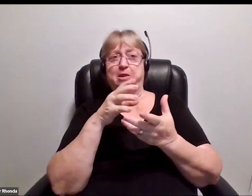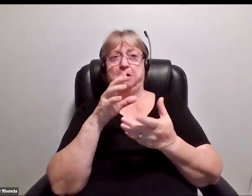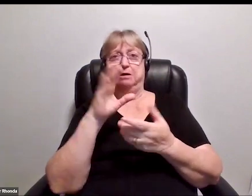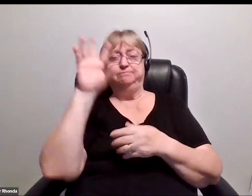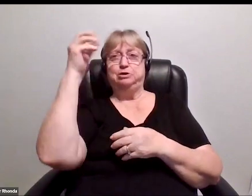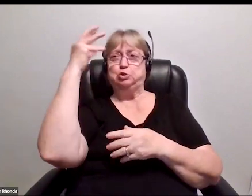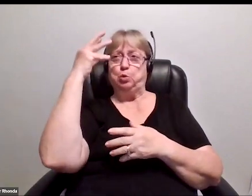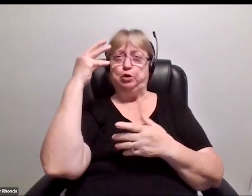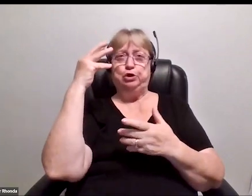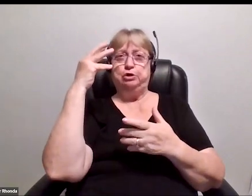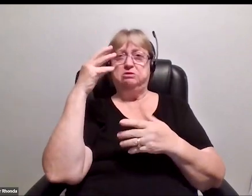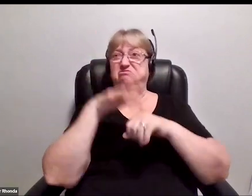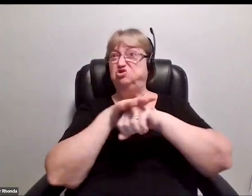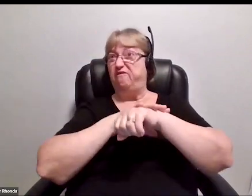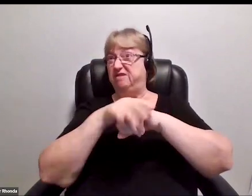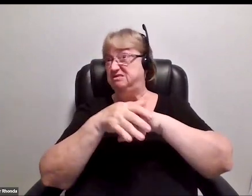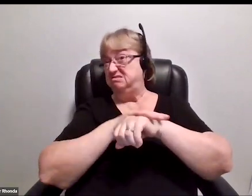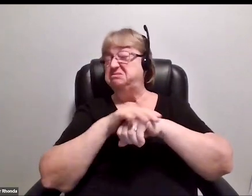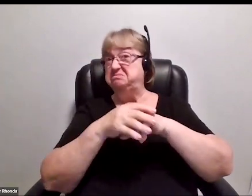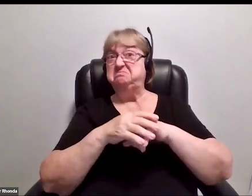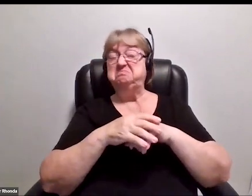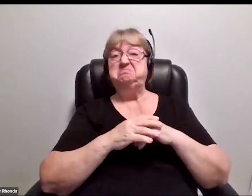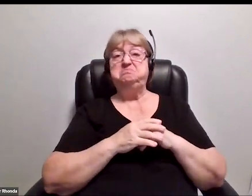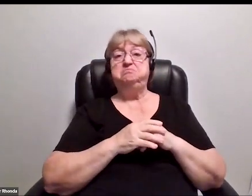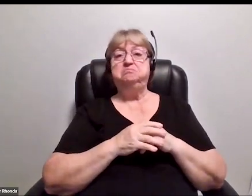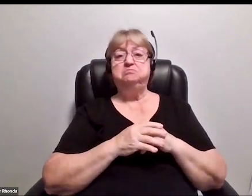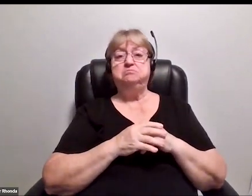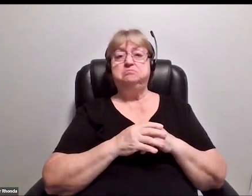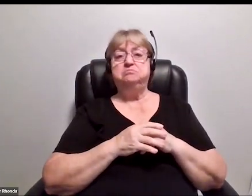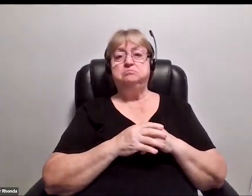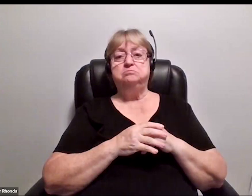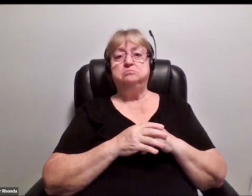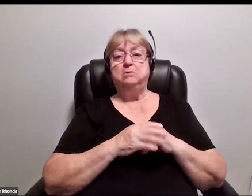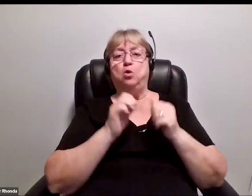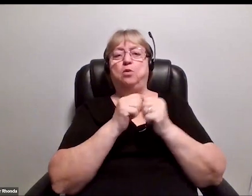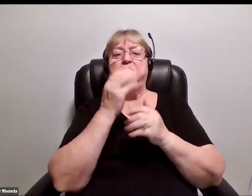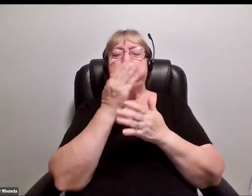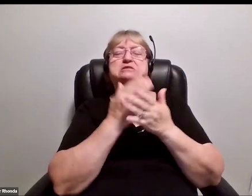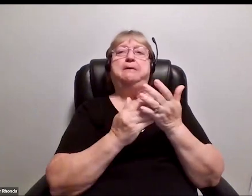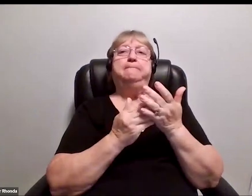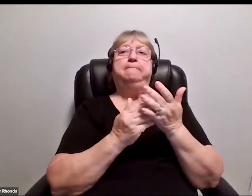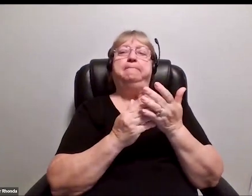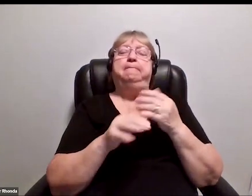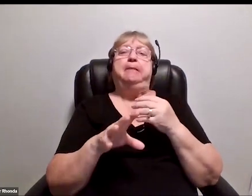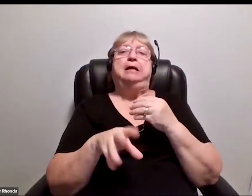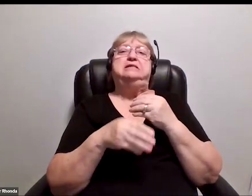I will say solar surface easily, with some additional elements